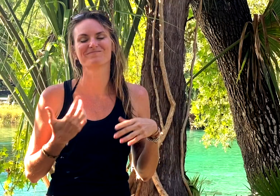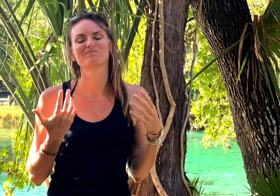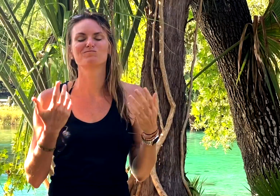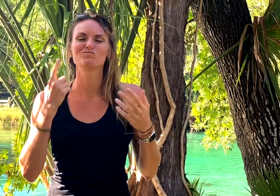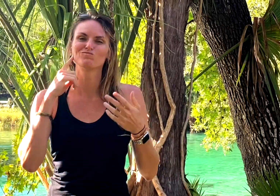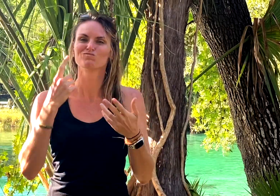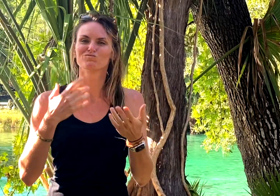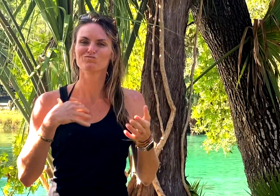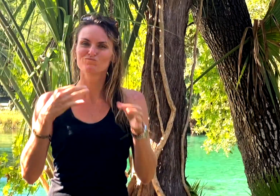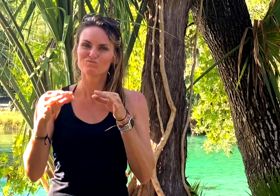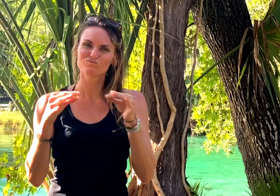Hello!